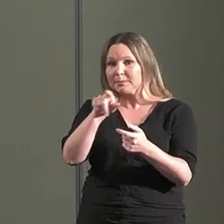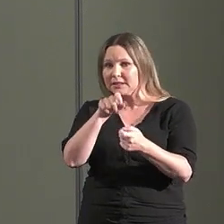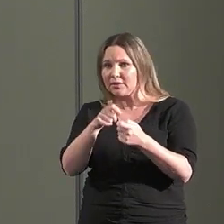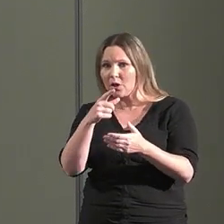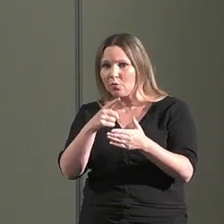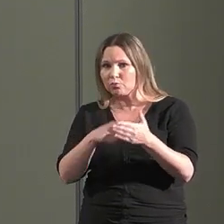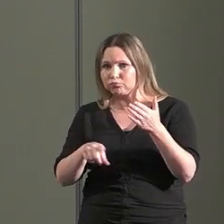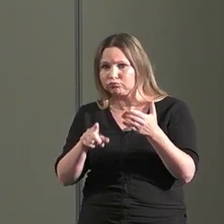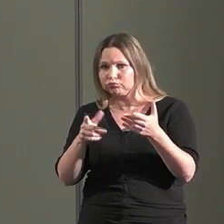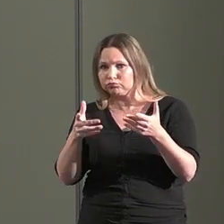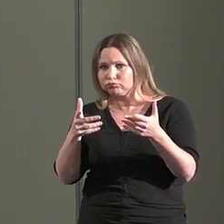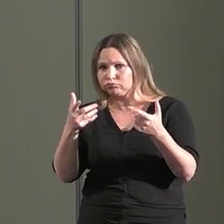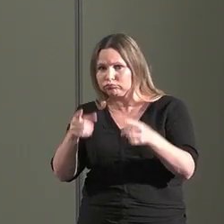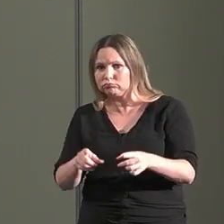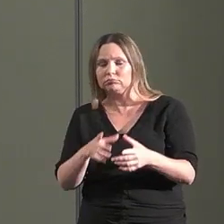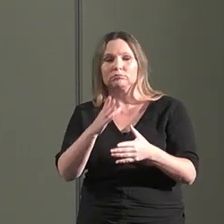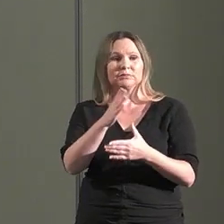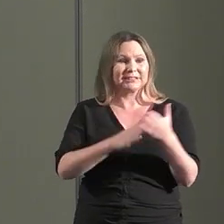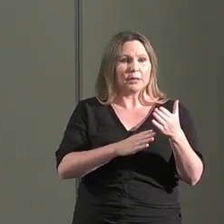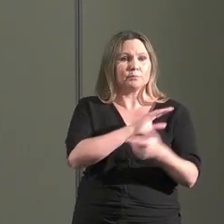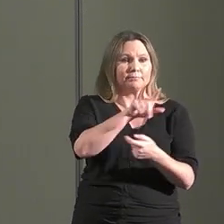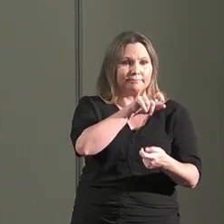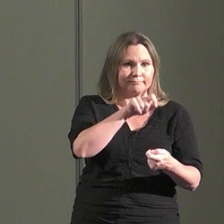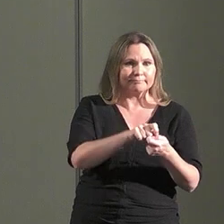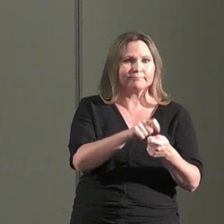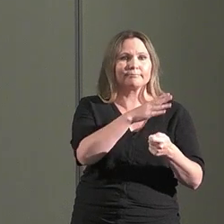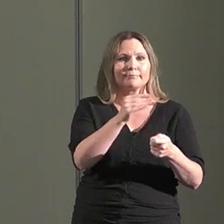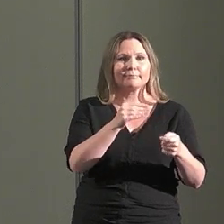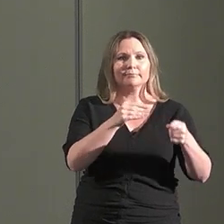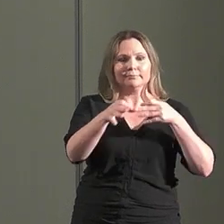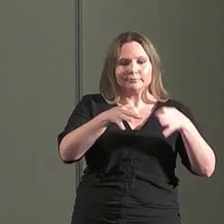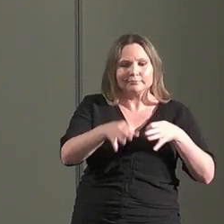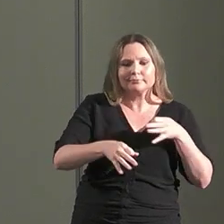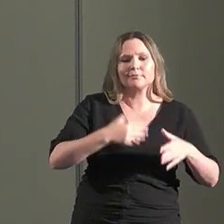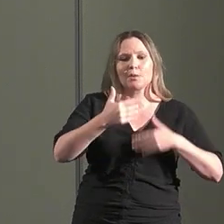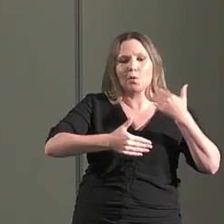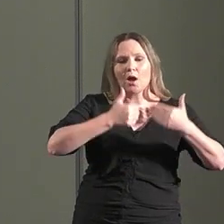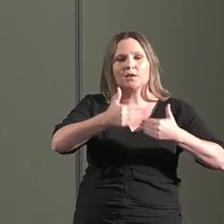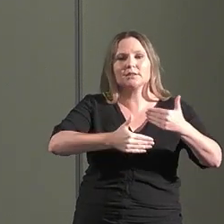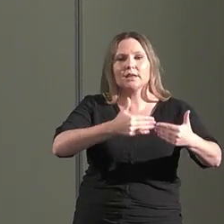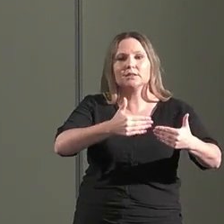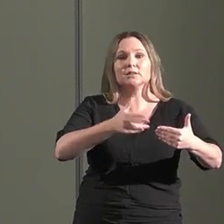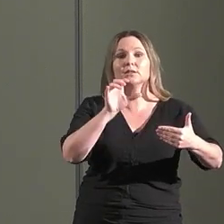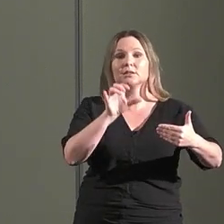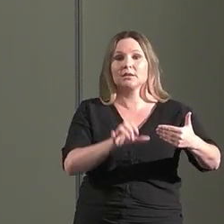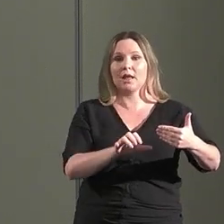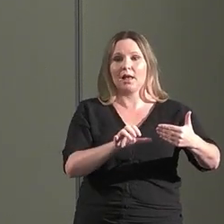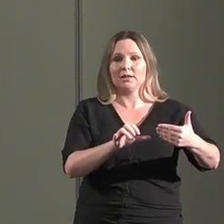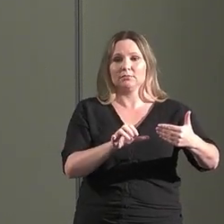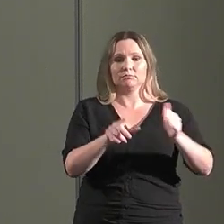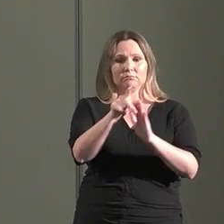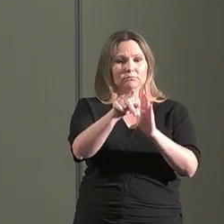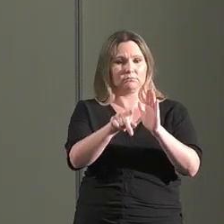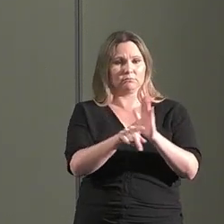Some are specific in prescribing a process by which the policy is enforced.